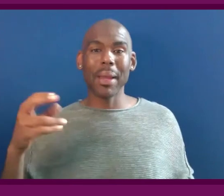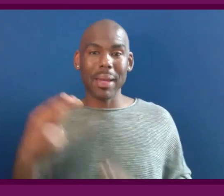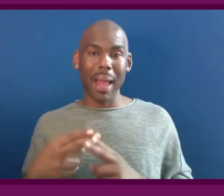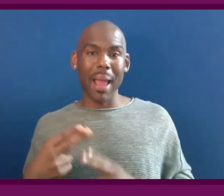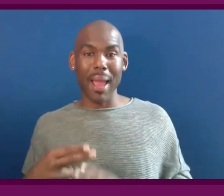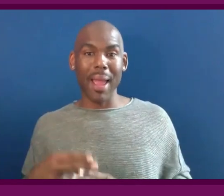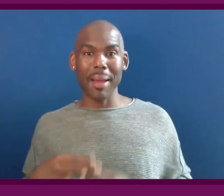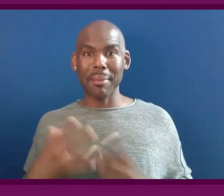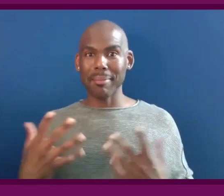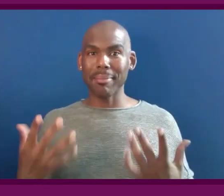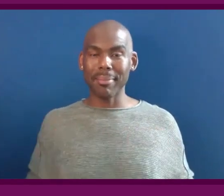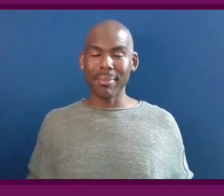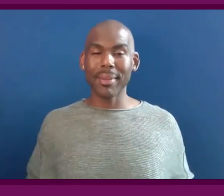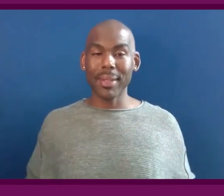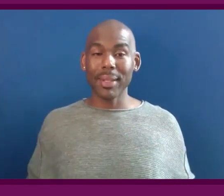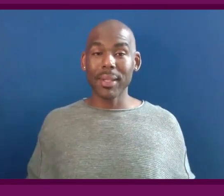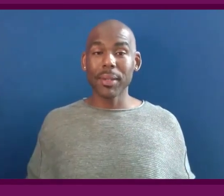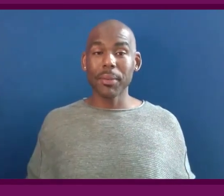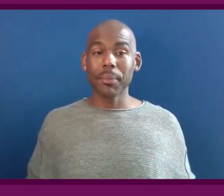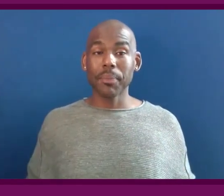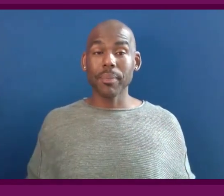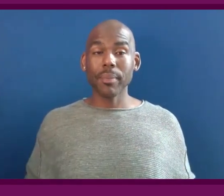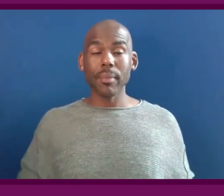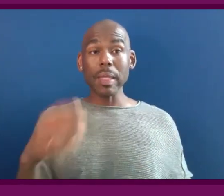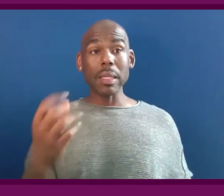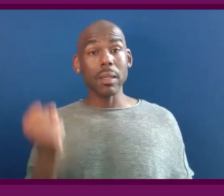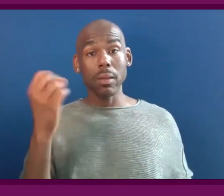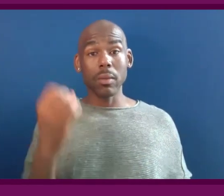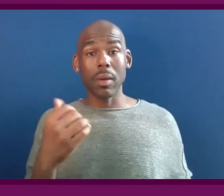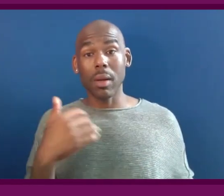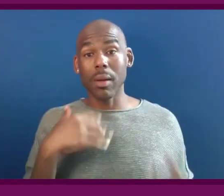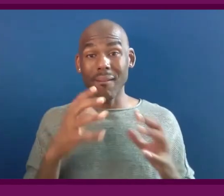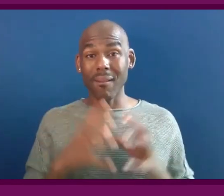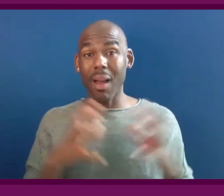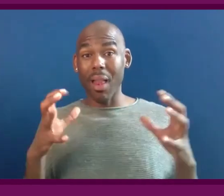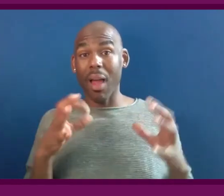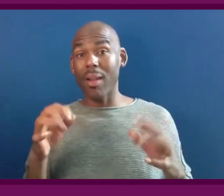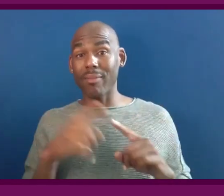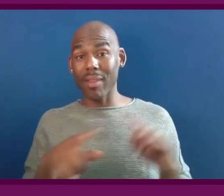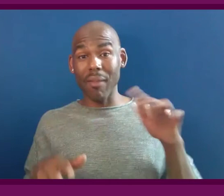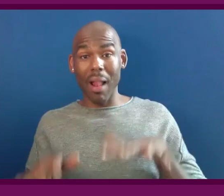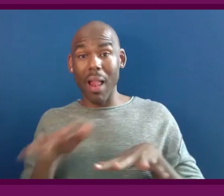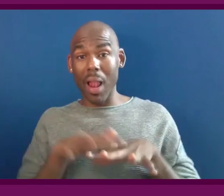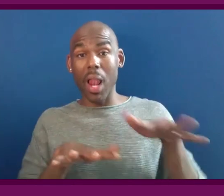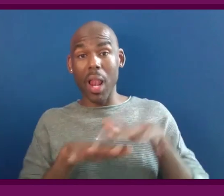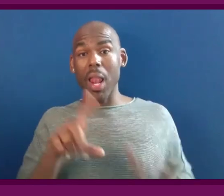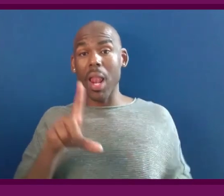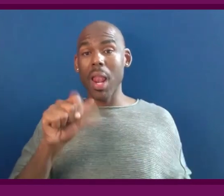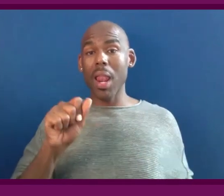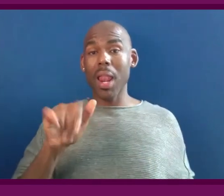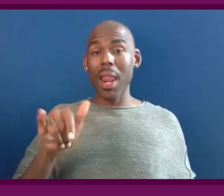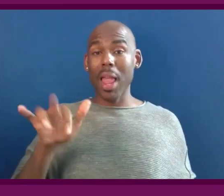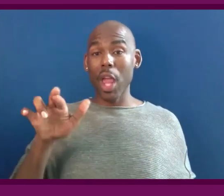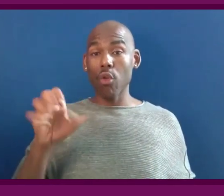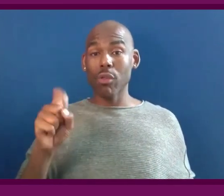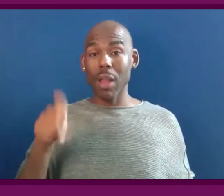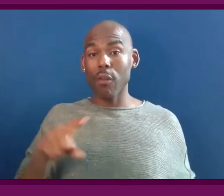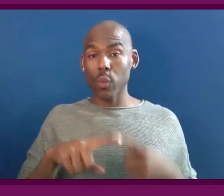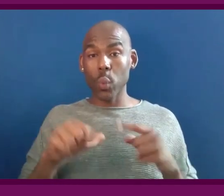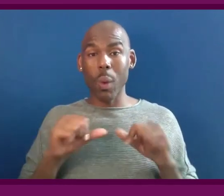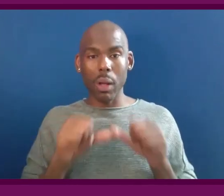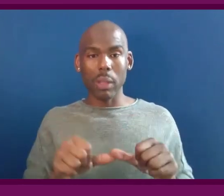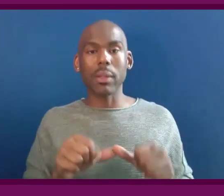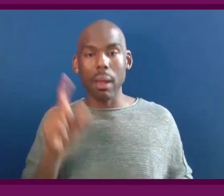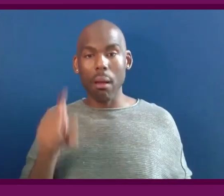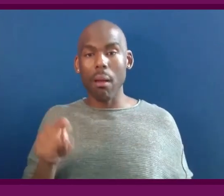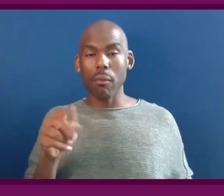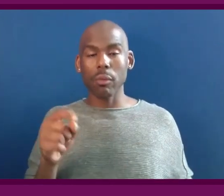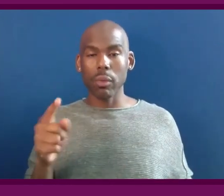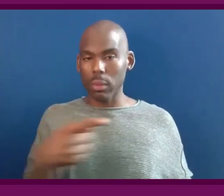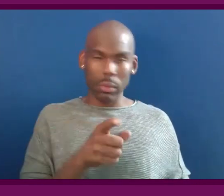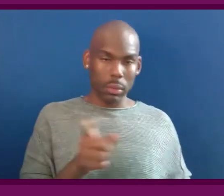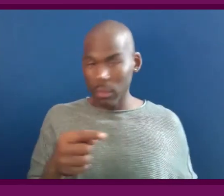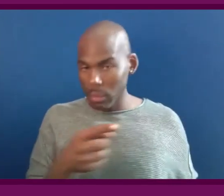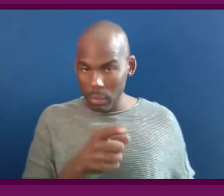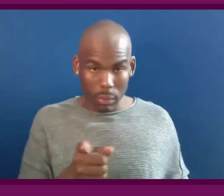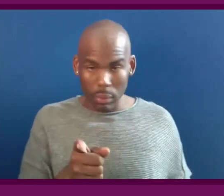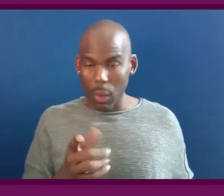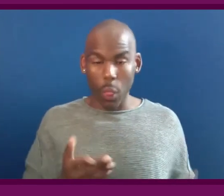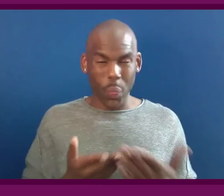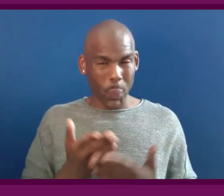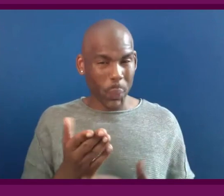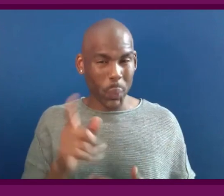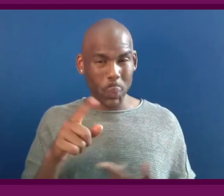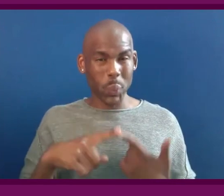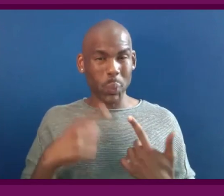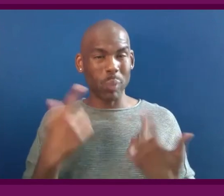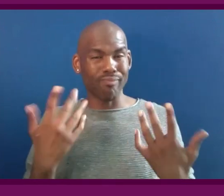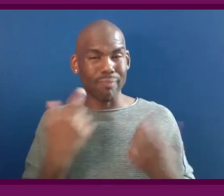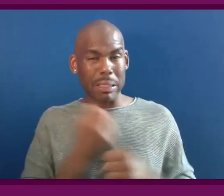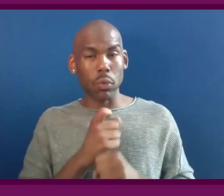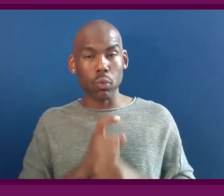So there was a lot of layers that I do have to constantly maneuver through to make sure